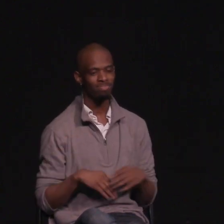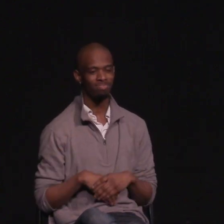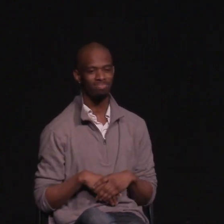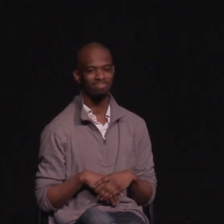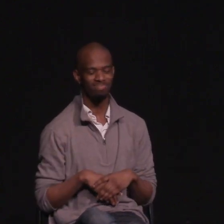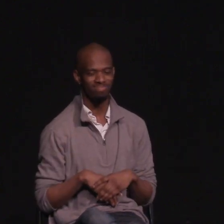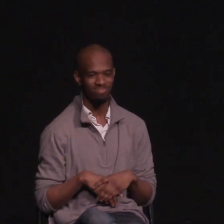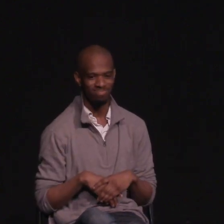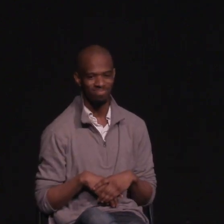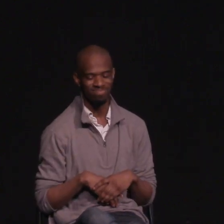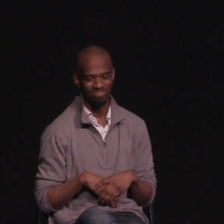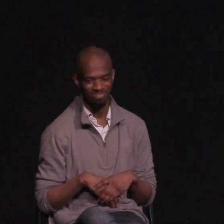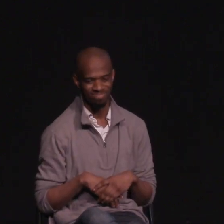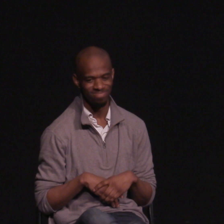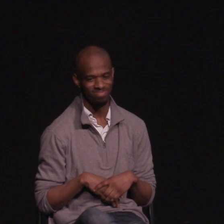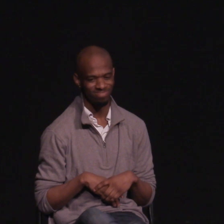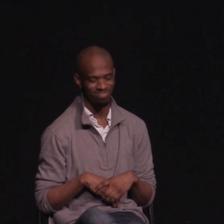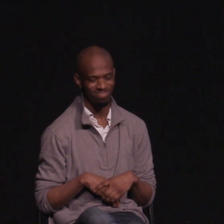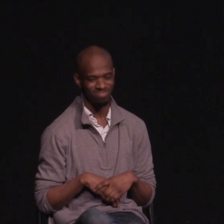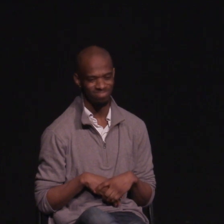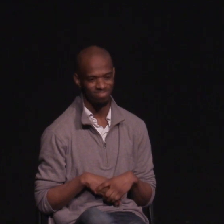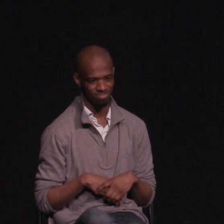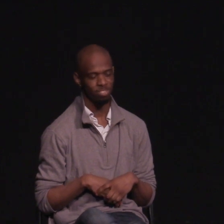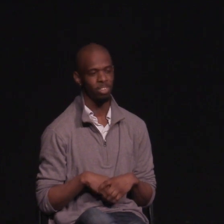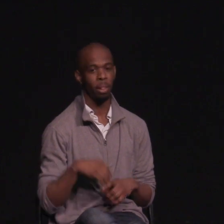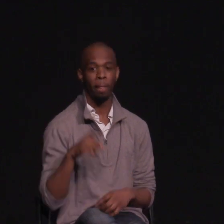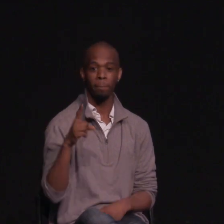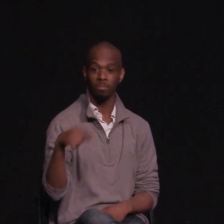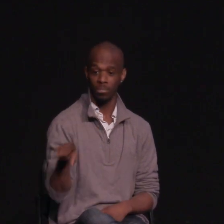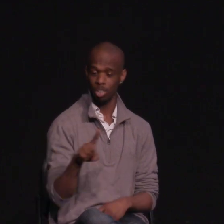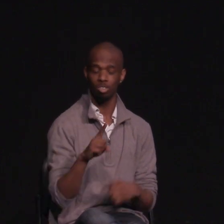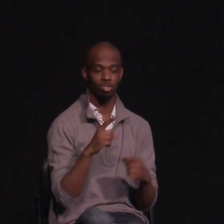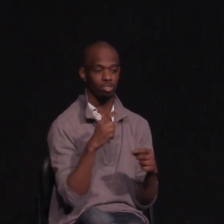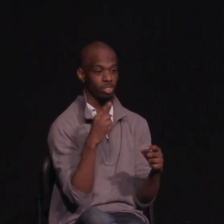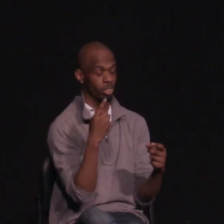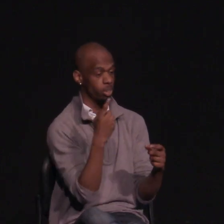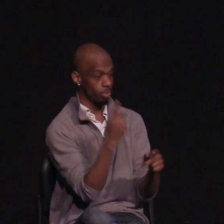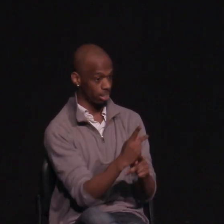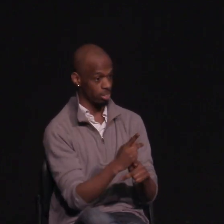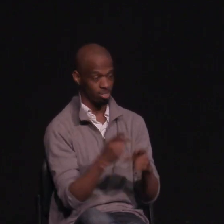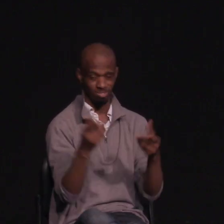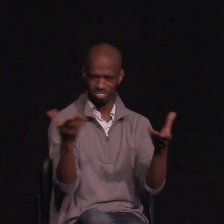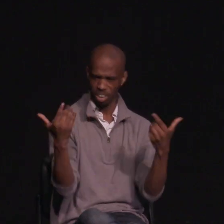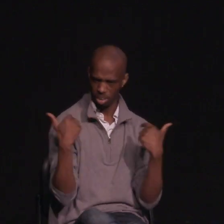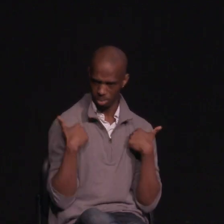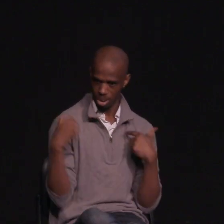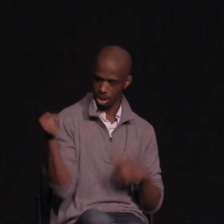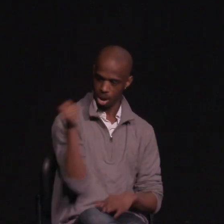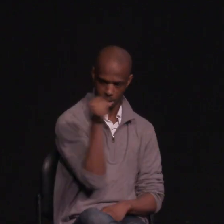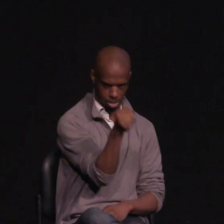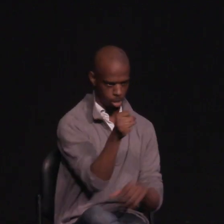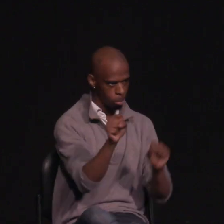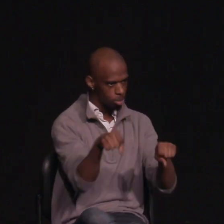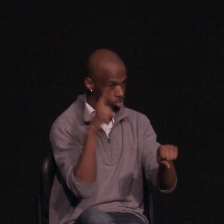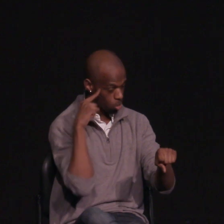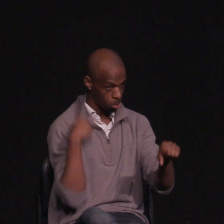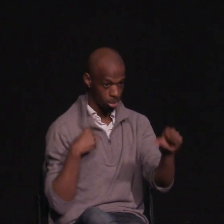Whoo, all right. You've help space for my potential to continue growing as a creative person and a community builder